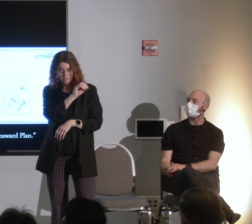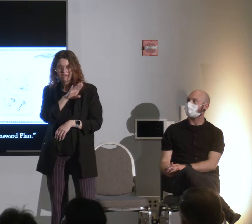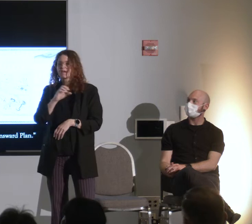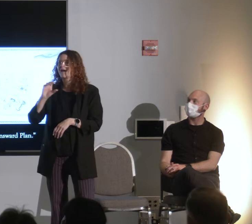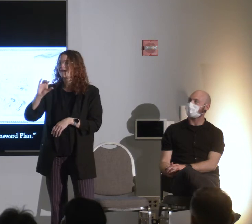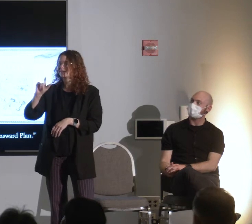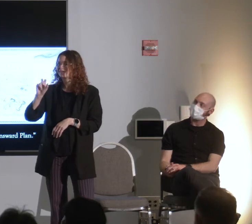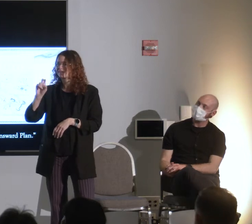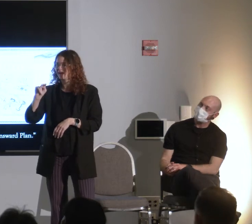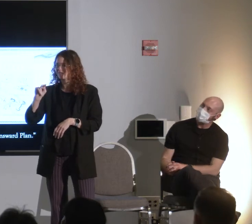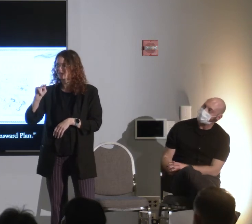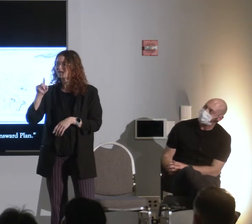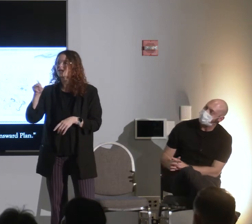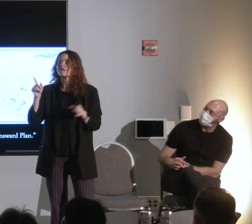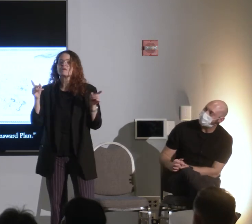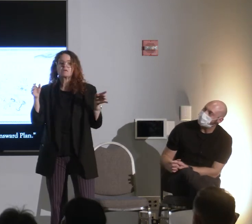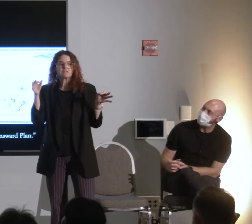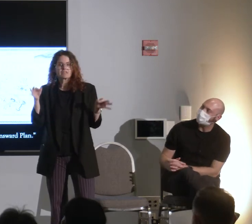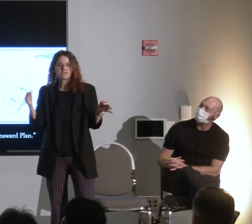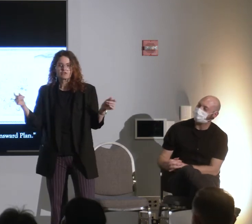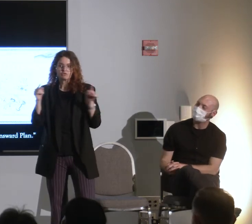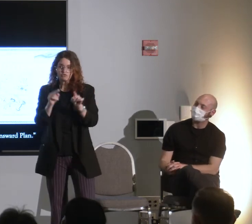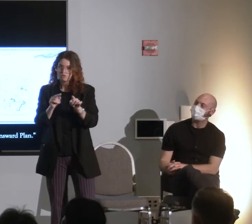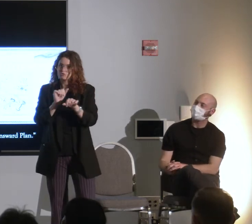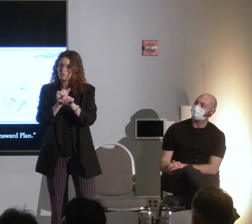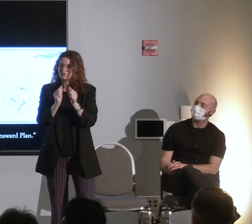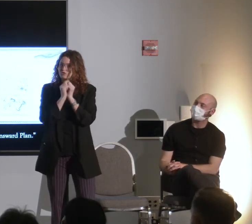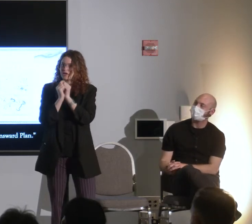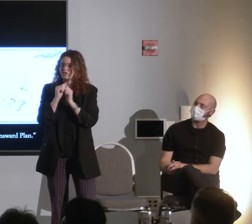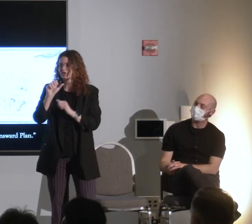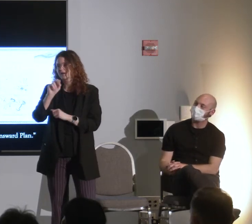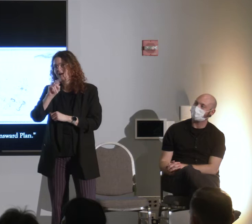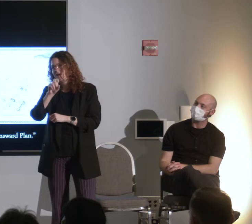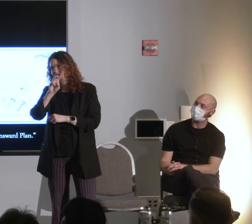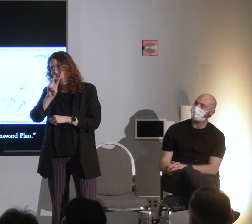architect who had come to the US to work with Andrew Jackson Downing, who had died in the interim,